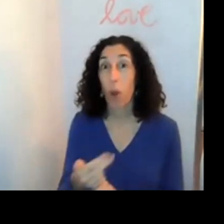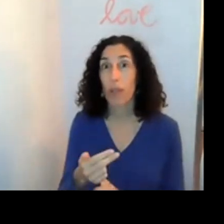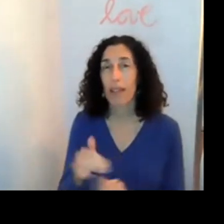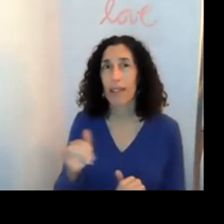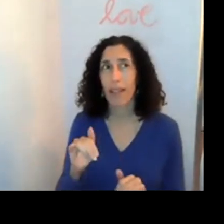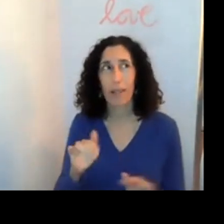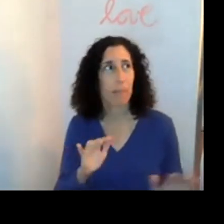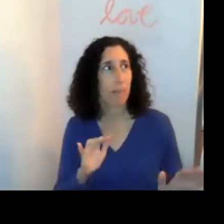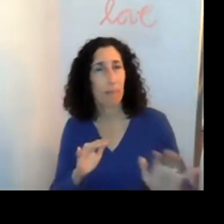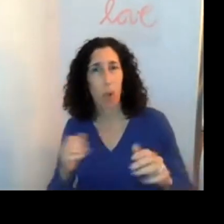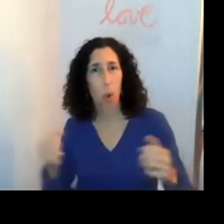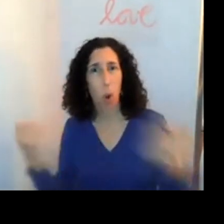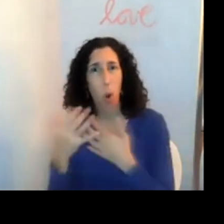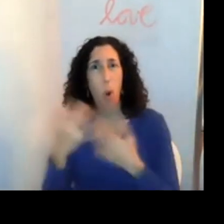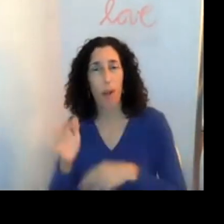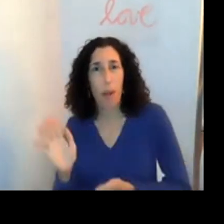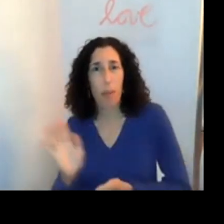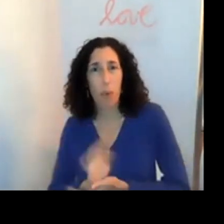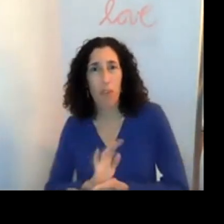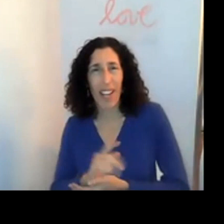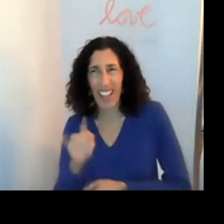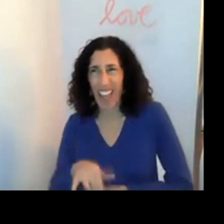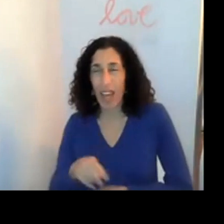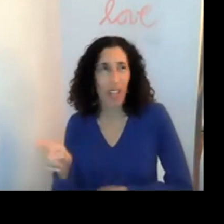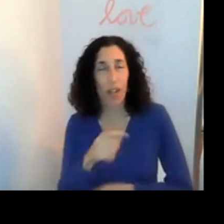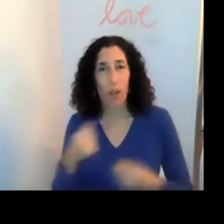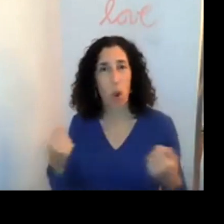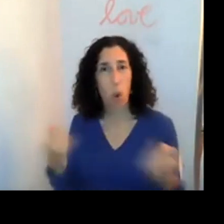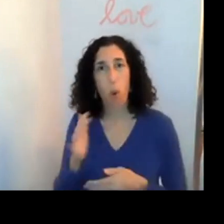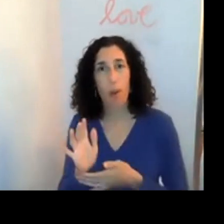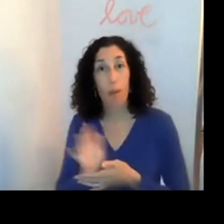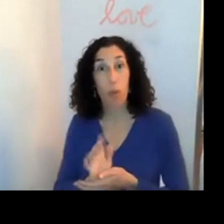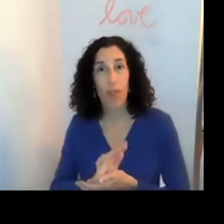crip spaces where someone will post an image and ask someone else to describe it in the